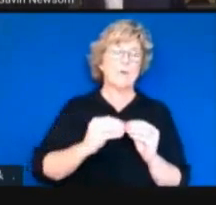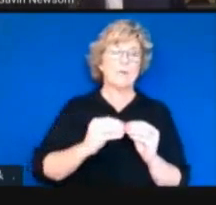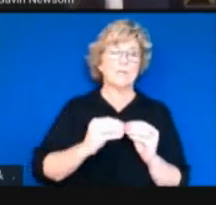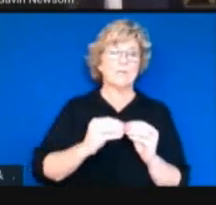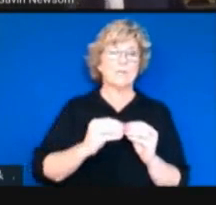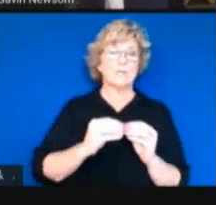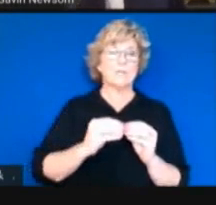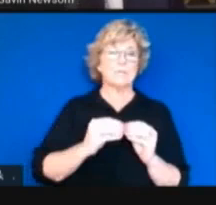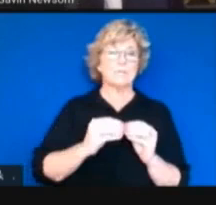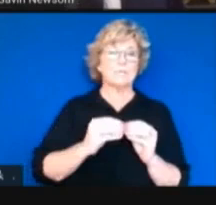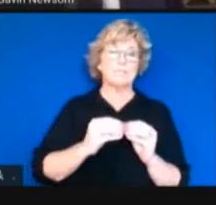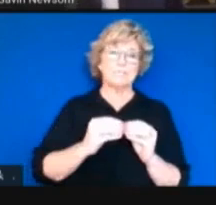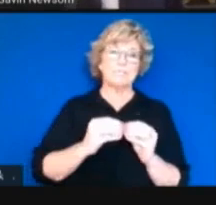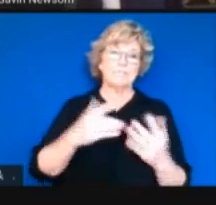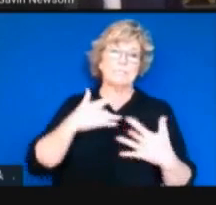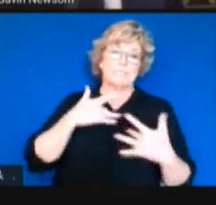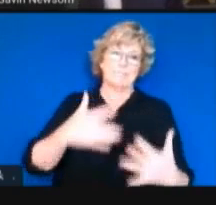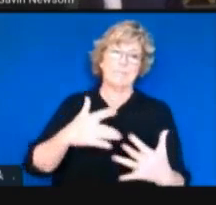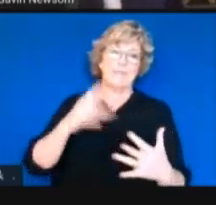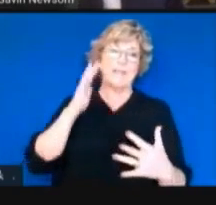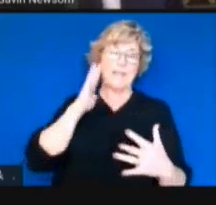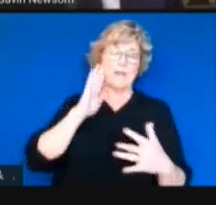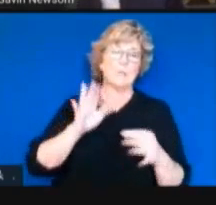YOU'LL RECALL IT WAS A THREE WEAK ORDER WHE